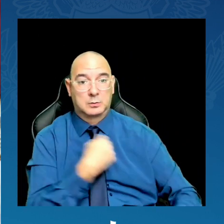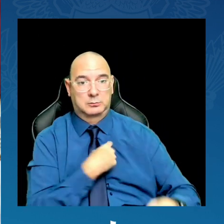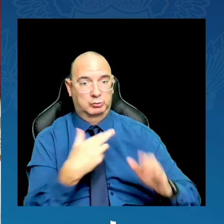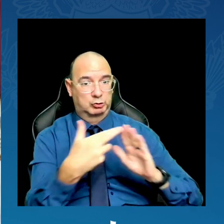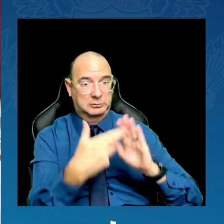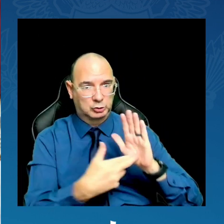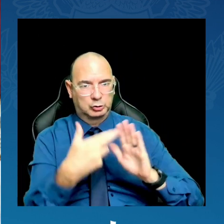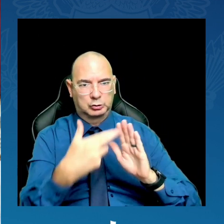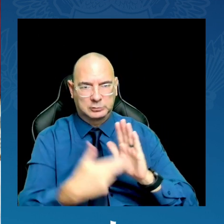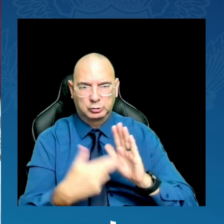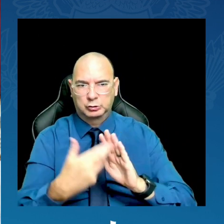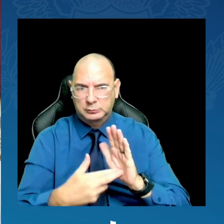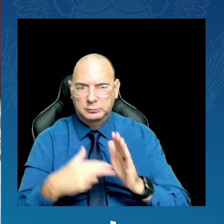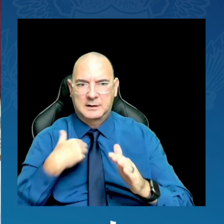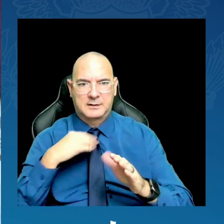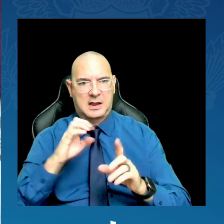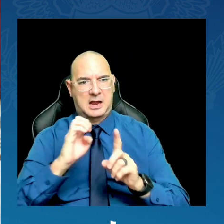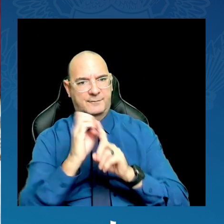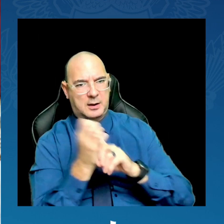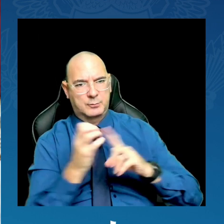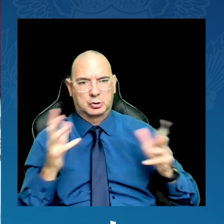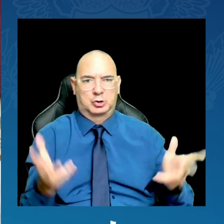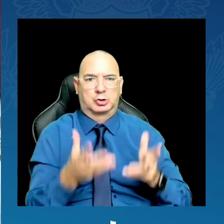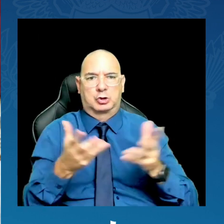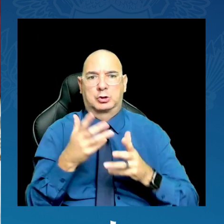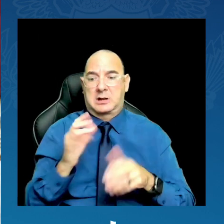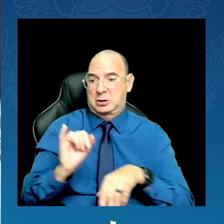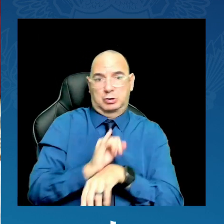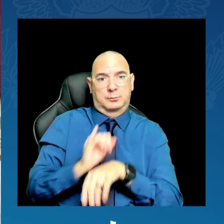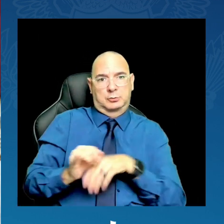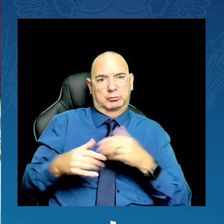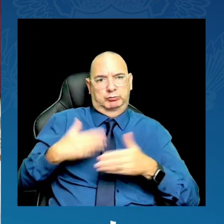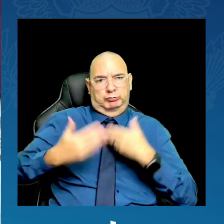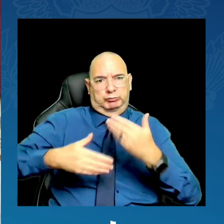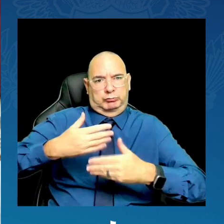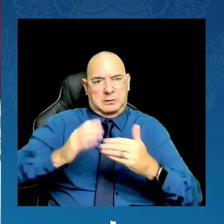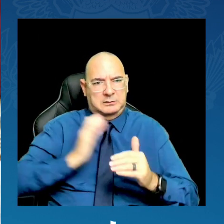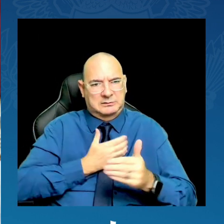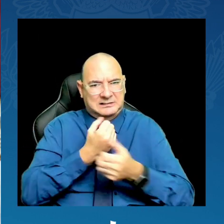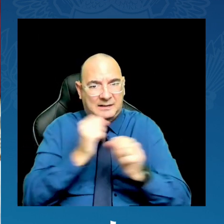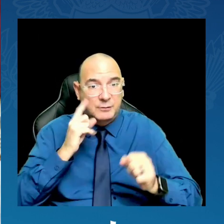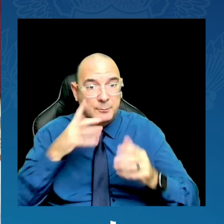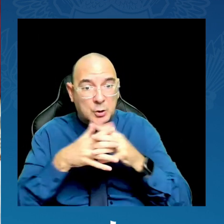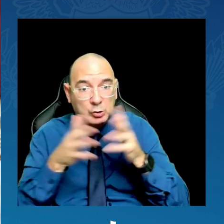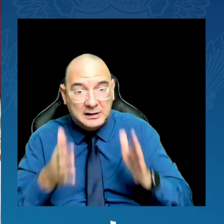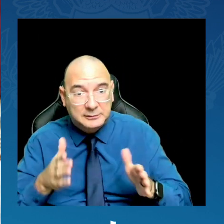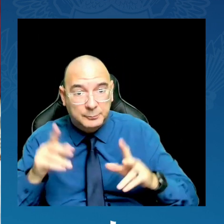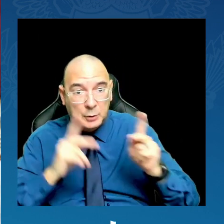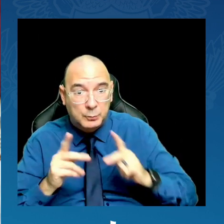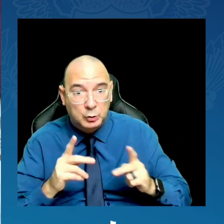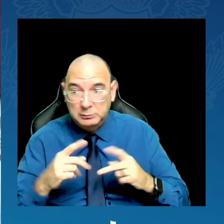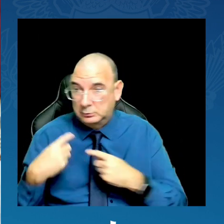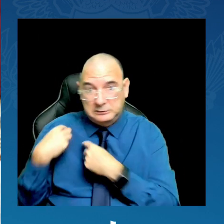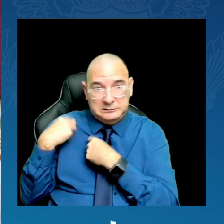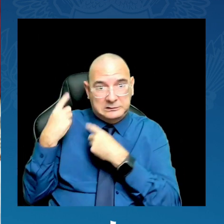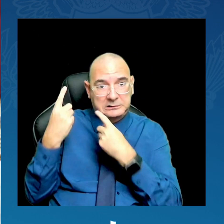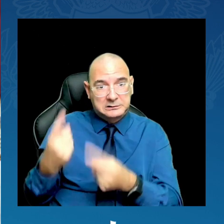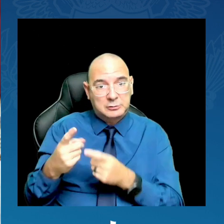but of course focuses on safety for the American people. So far in commercial space, we've established a great safety record 550 operations